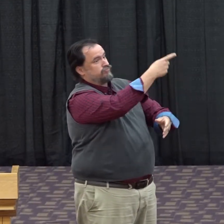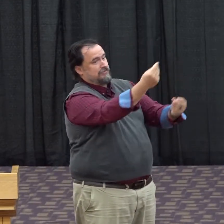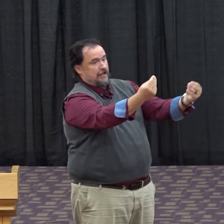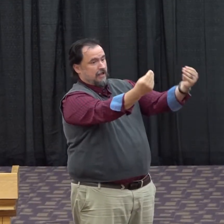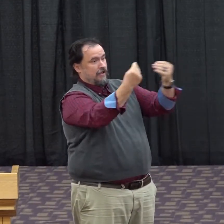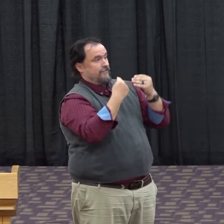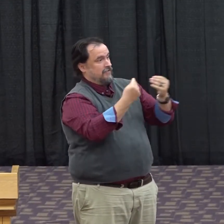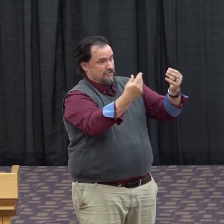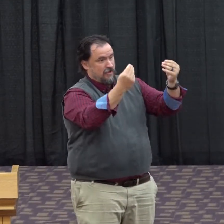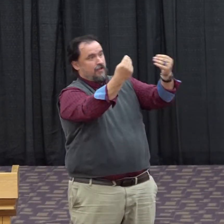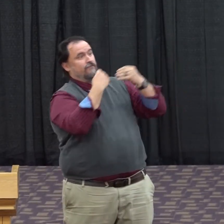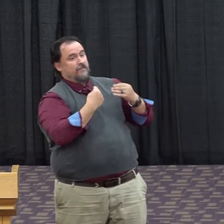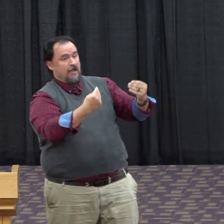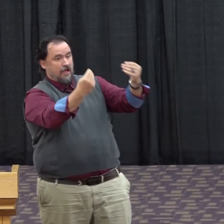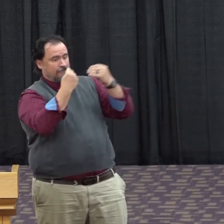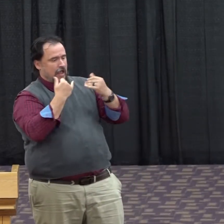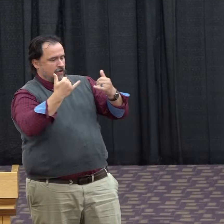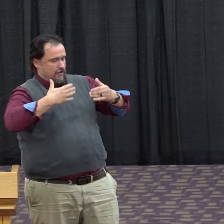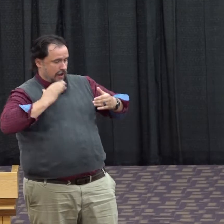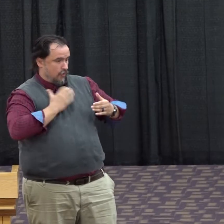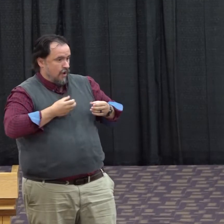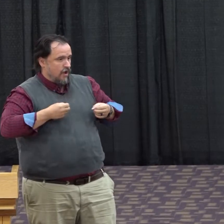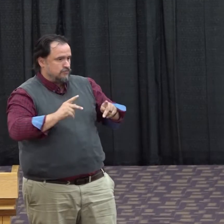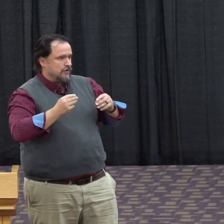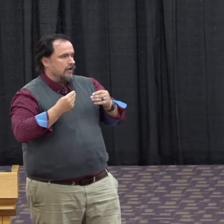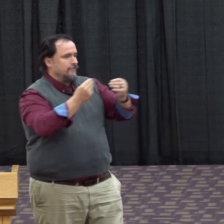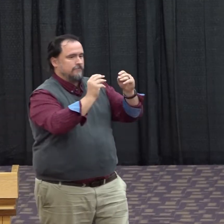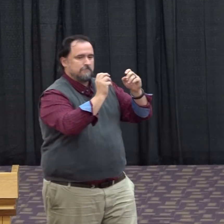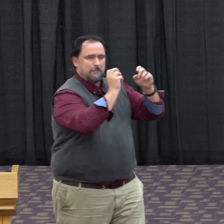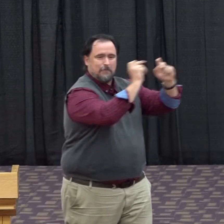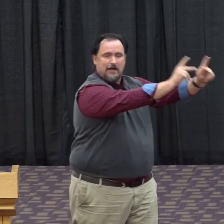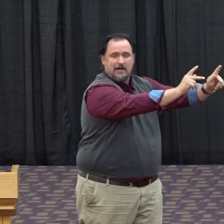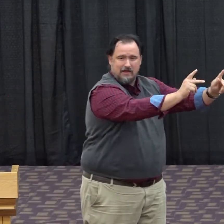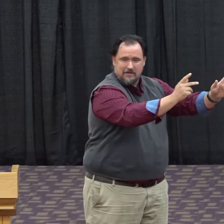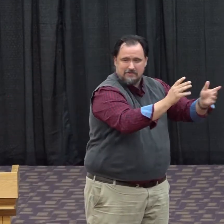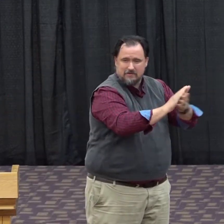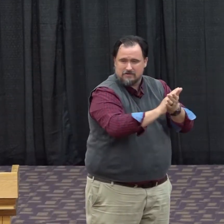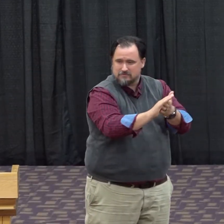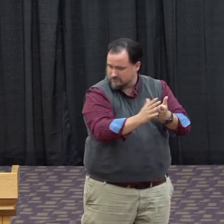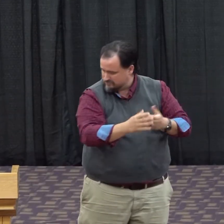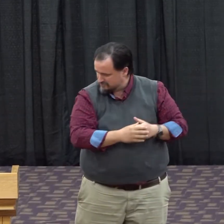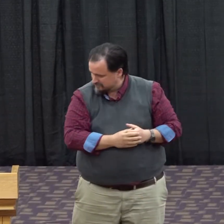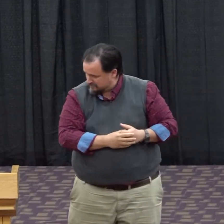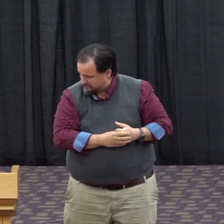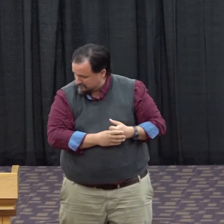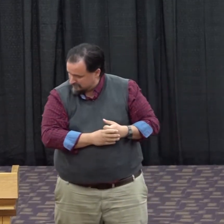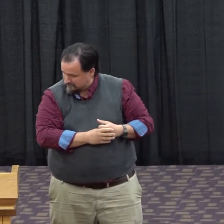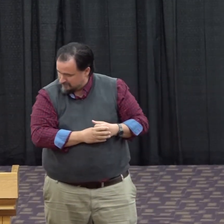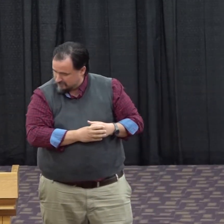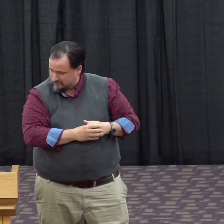Quite honestly, when you're being just given everything in the past, it's your time to give back.